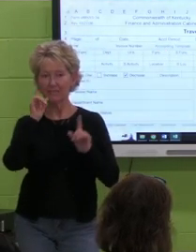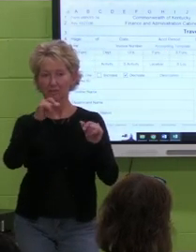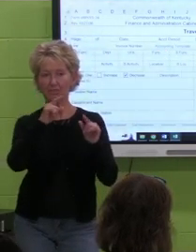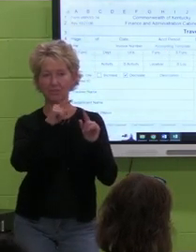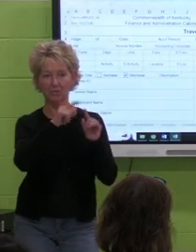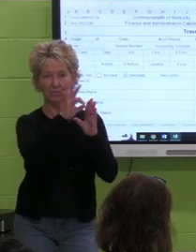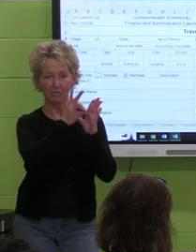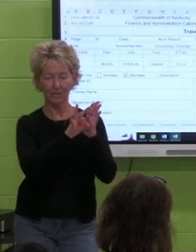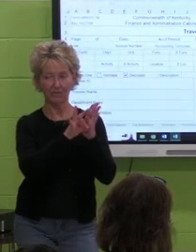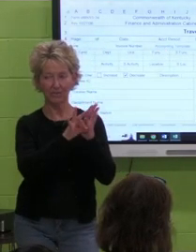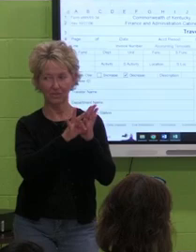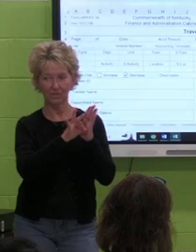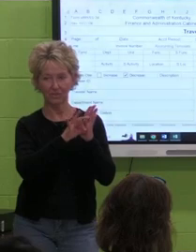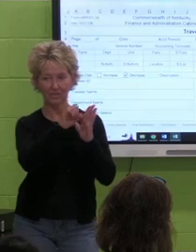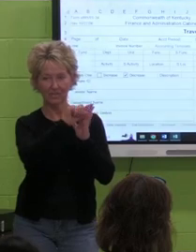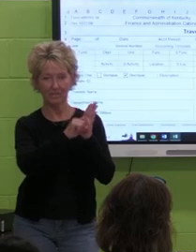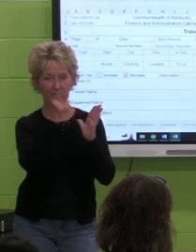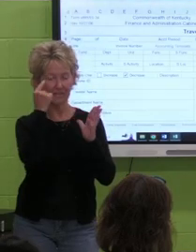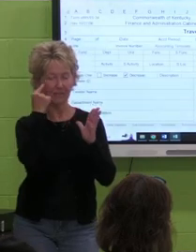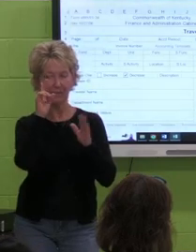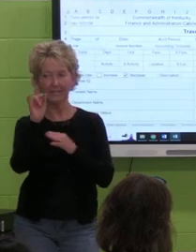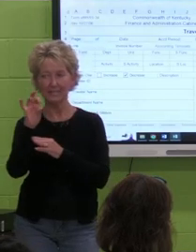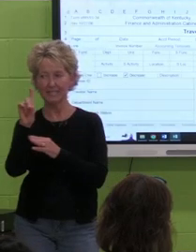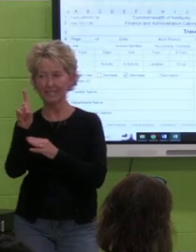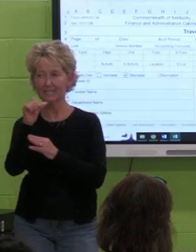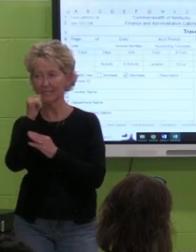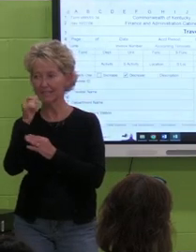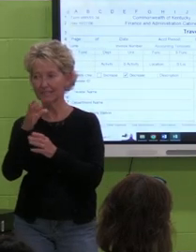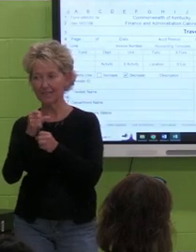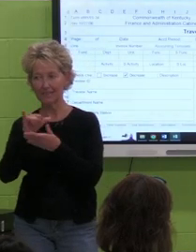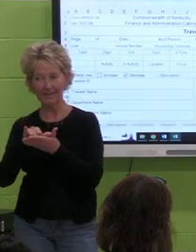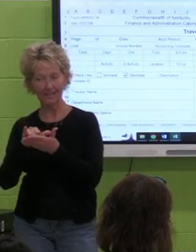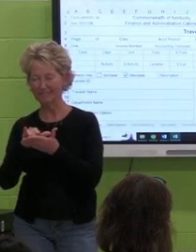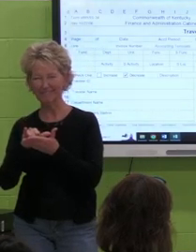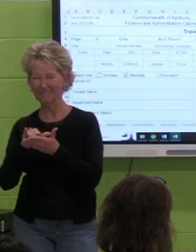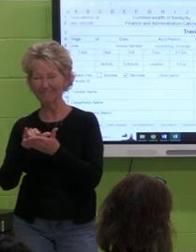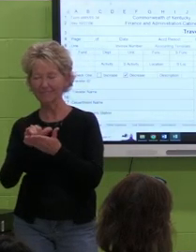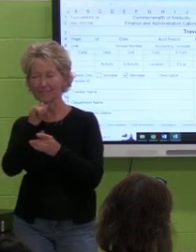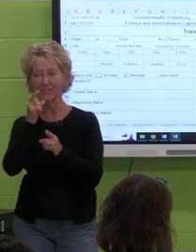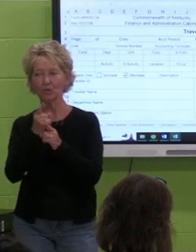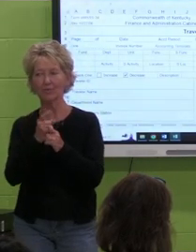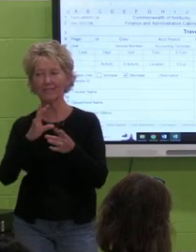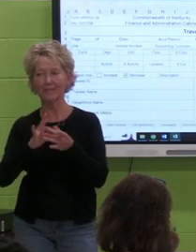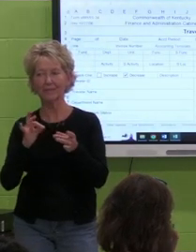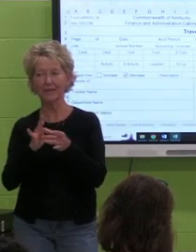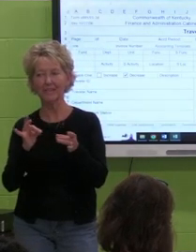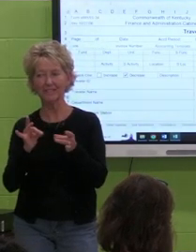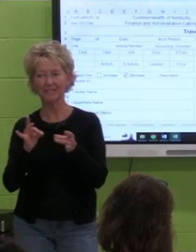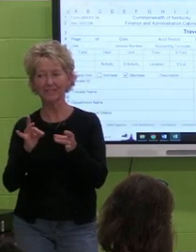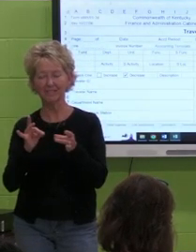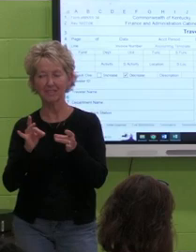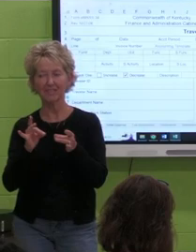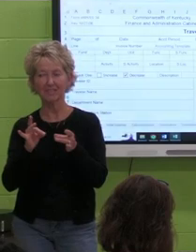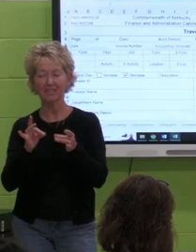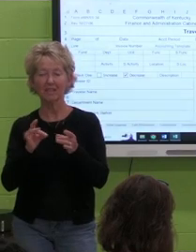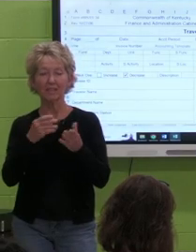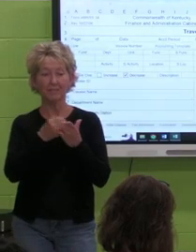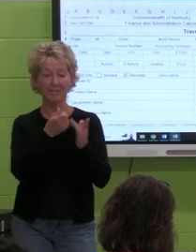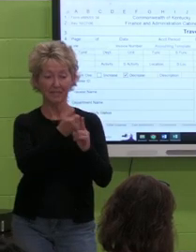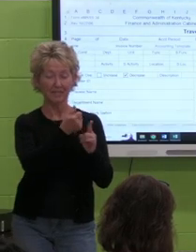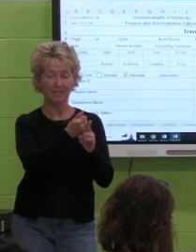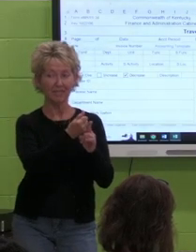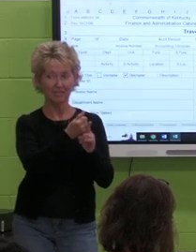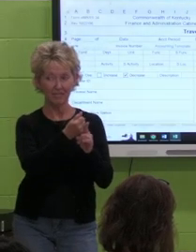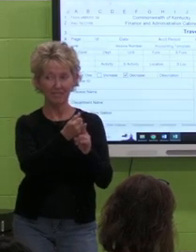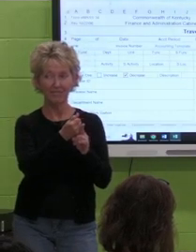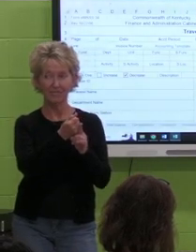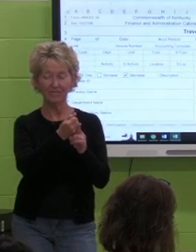it goes to state government and KSD doesn't get it is not a correct statement okay the money that